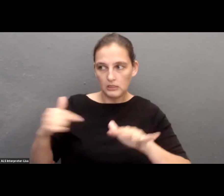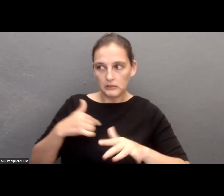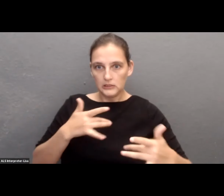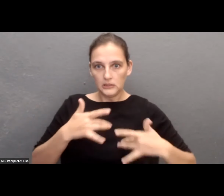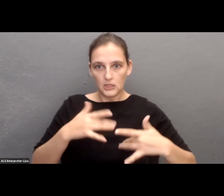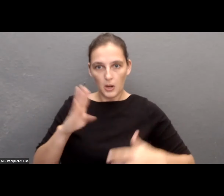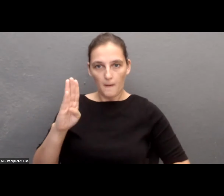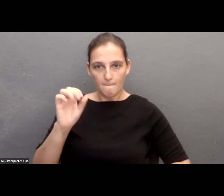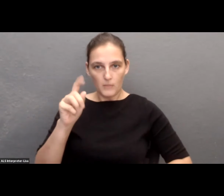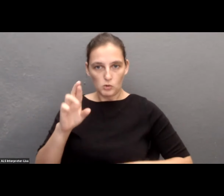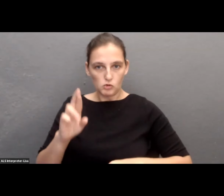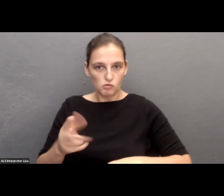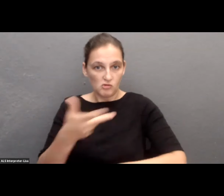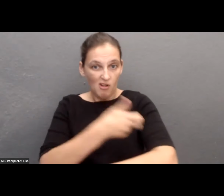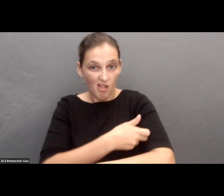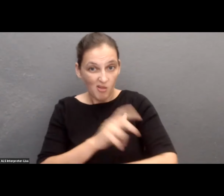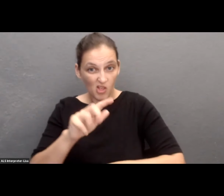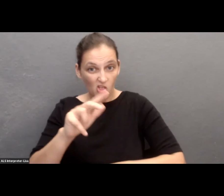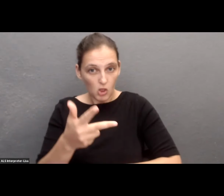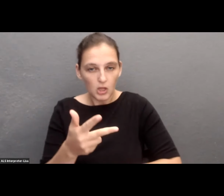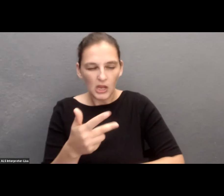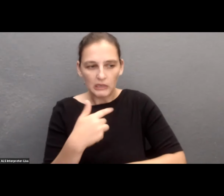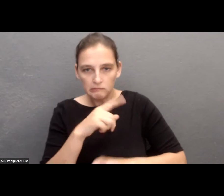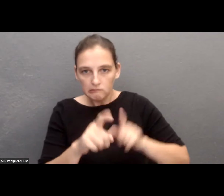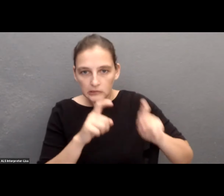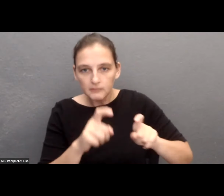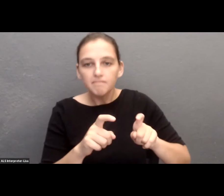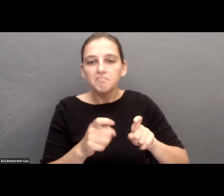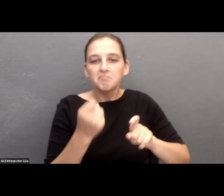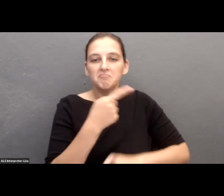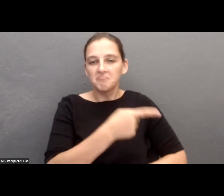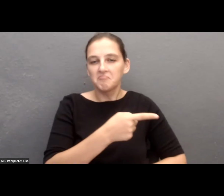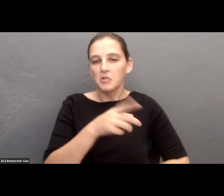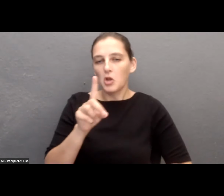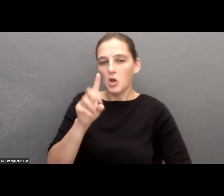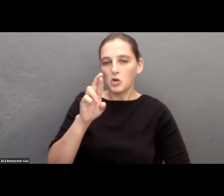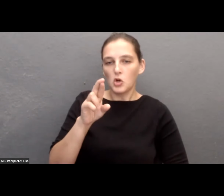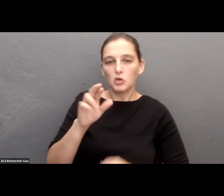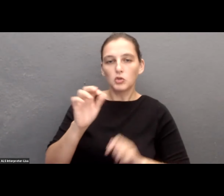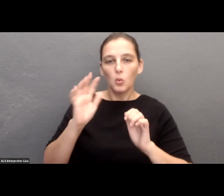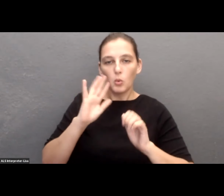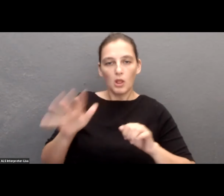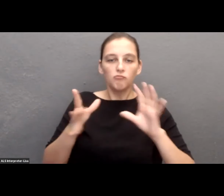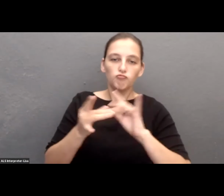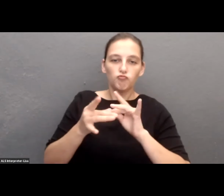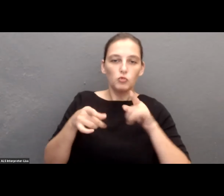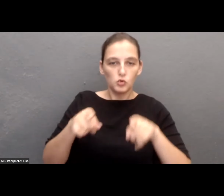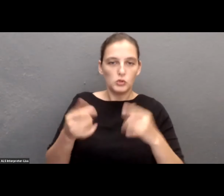Dr. Weaver will be available for your questions submitted during the webinar registration